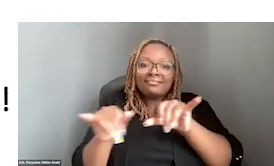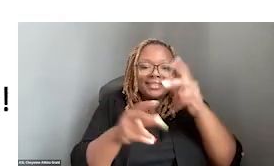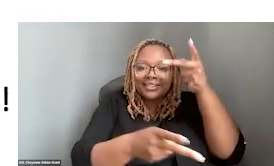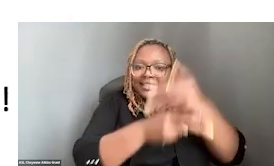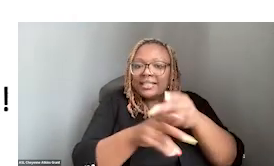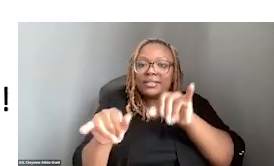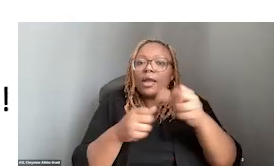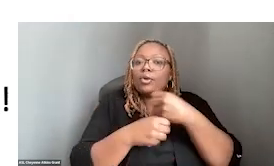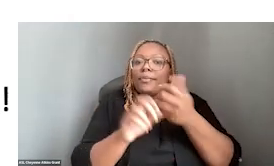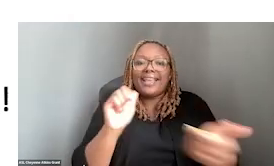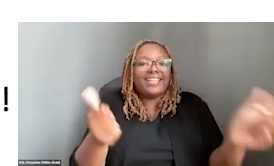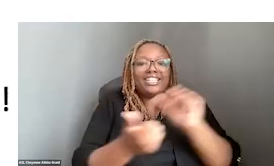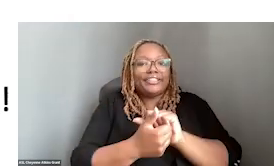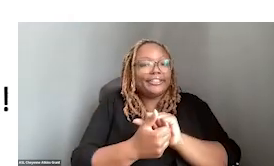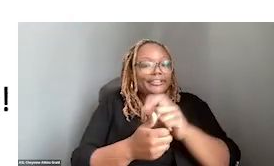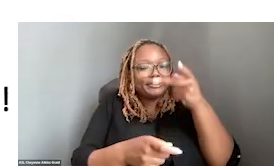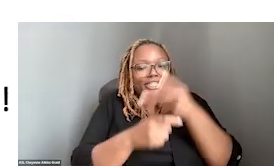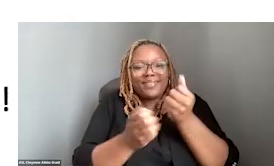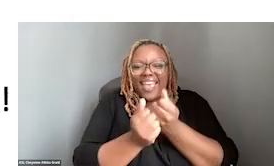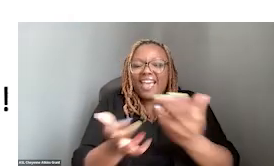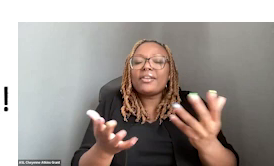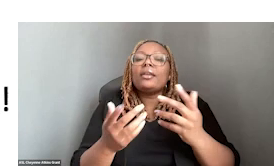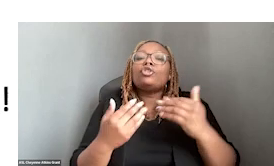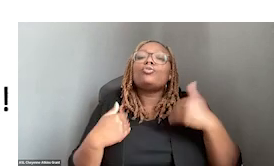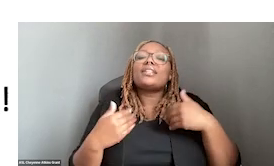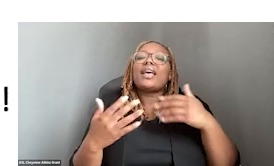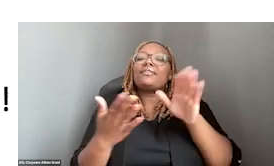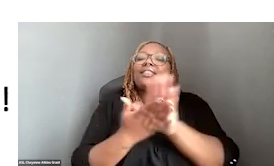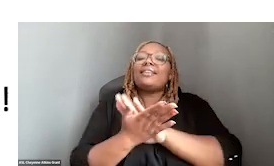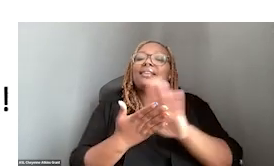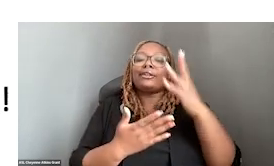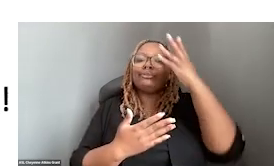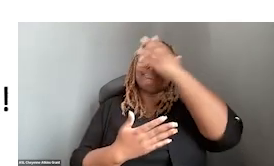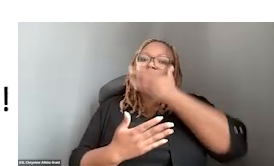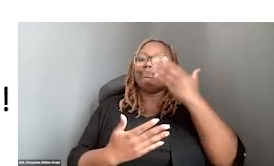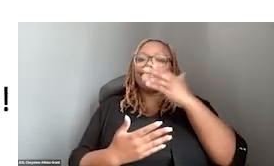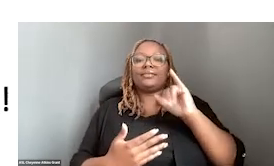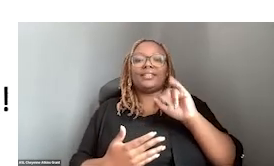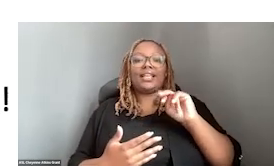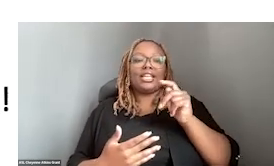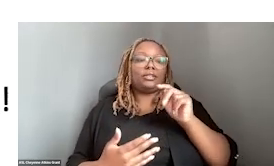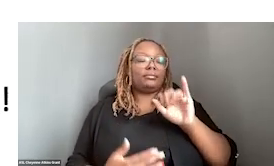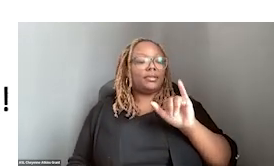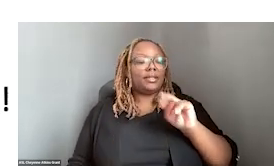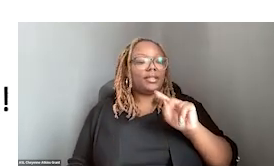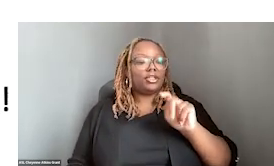We don't make any changes there. You're just going to have the nice, updated, clean interface to help you fill out the form.